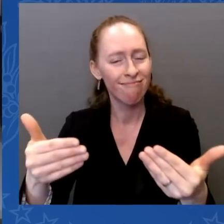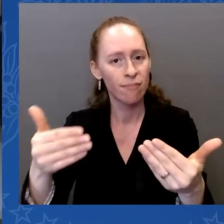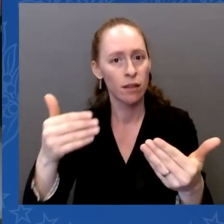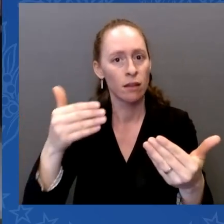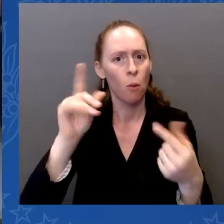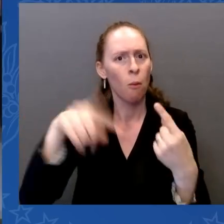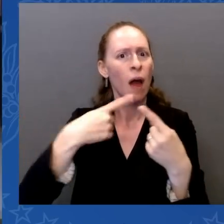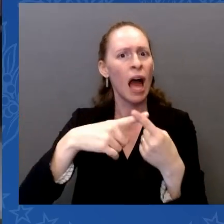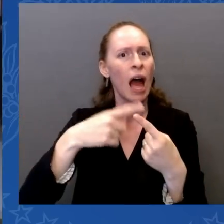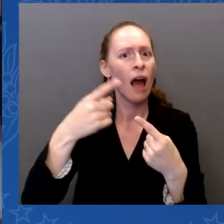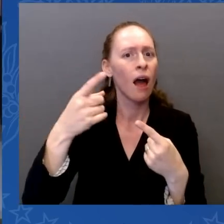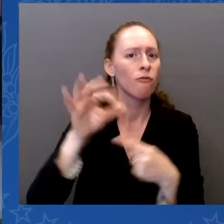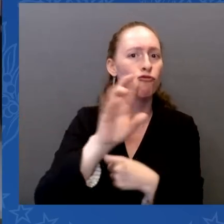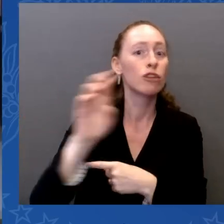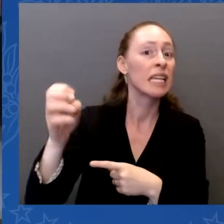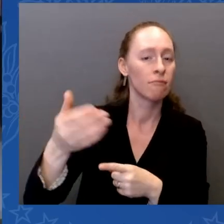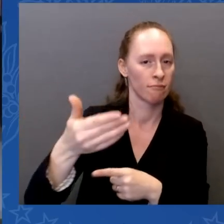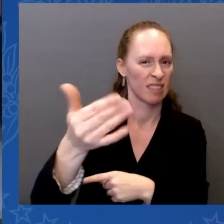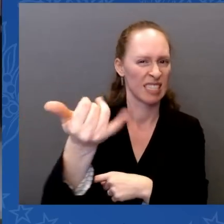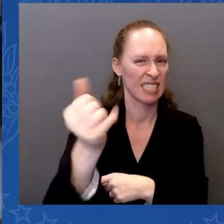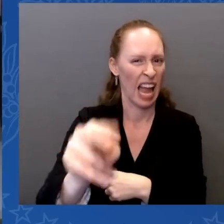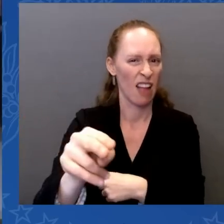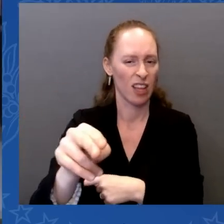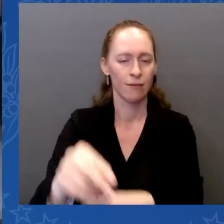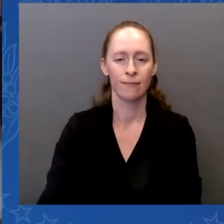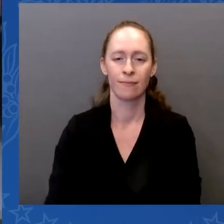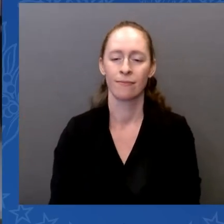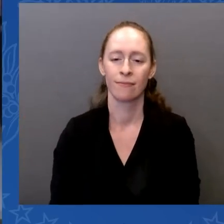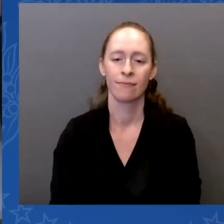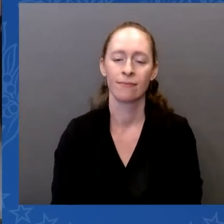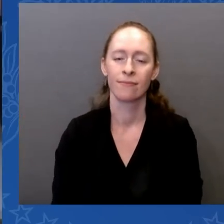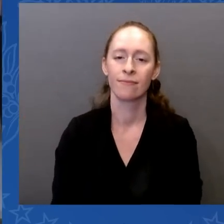and the price you pay for this -- these shots will drop to zero. Zero.